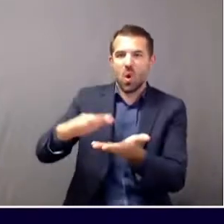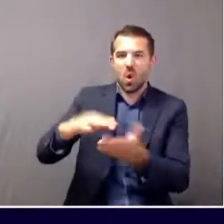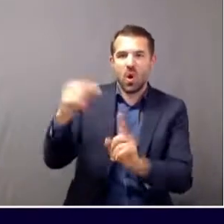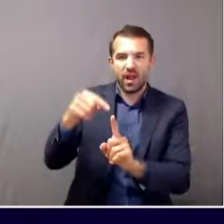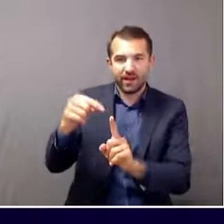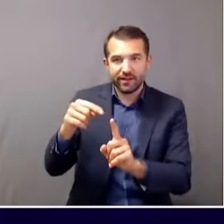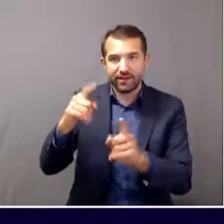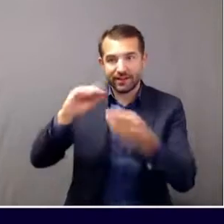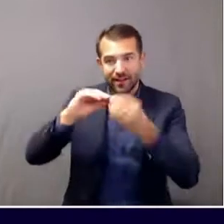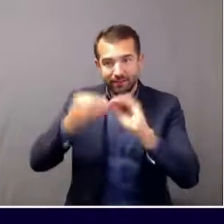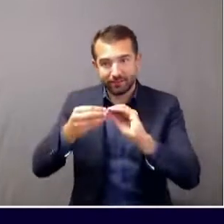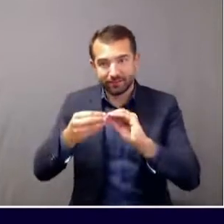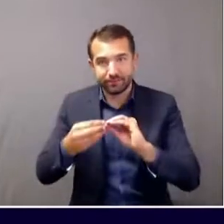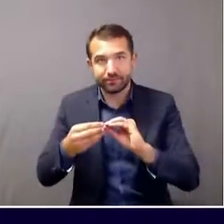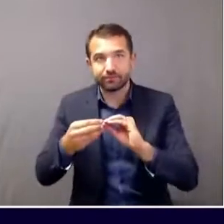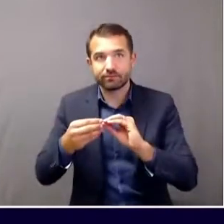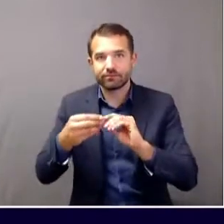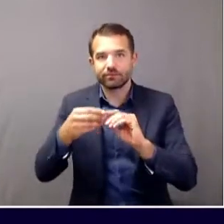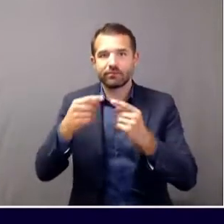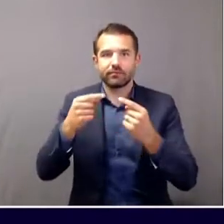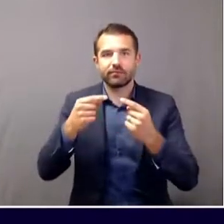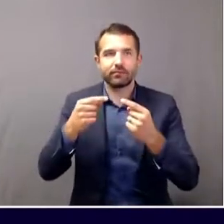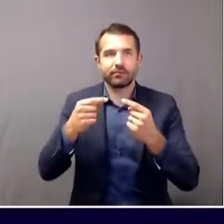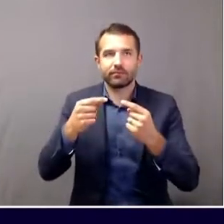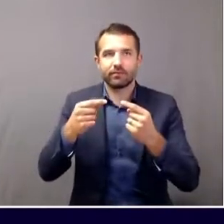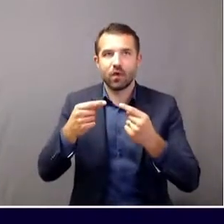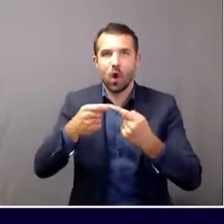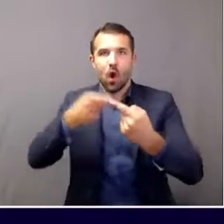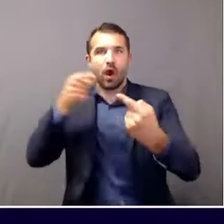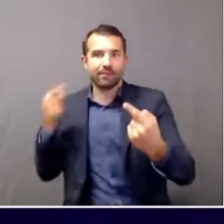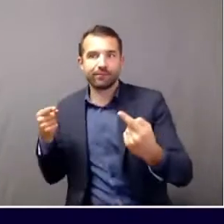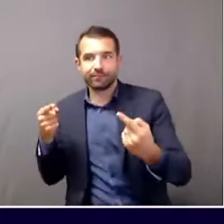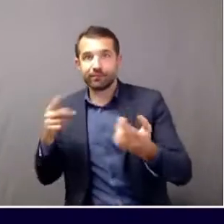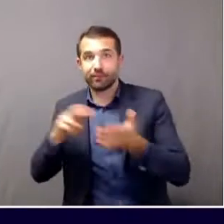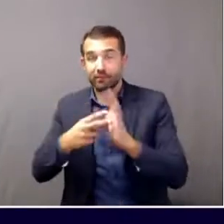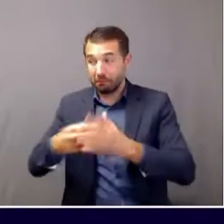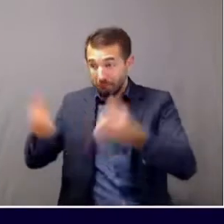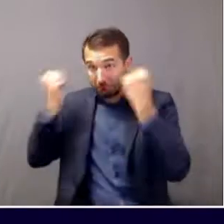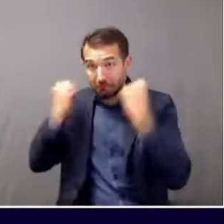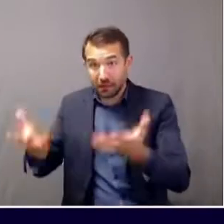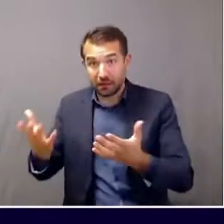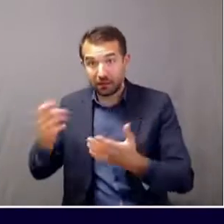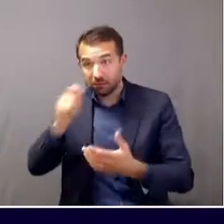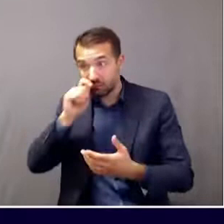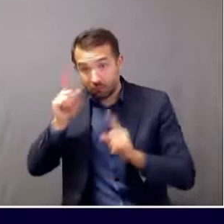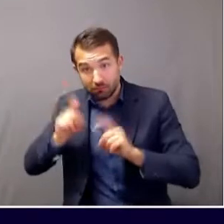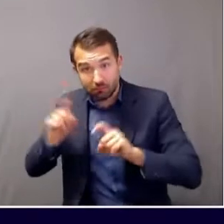those things which is there's a lot of folks who are being